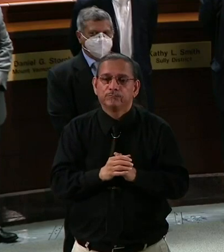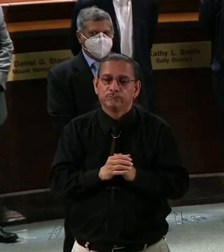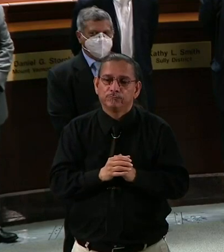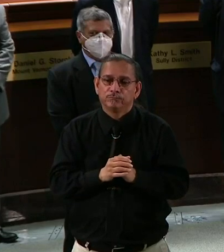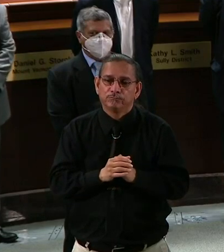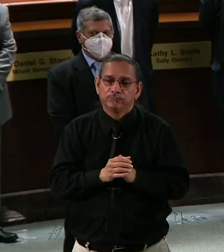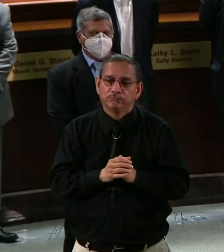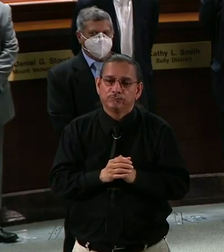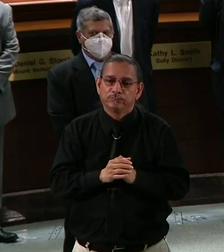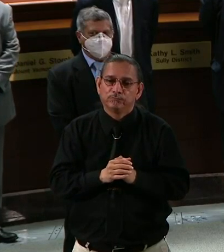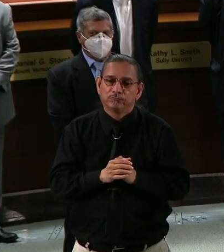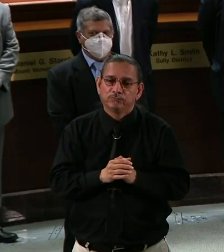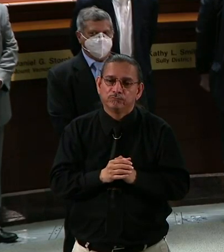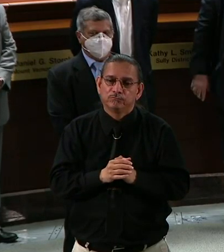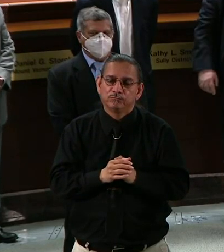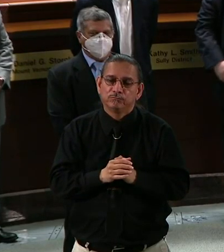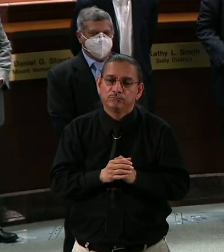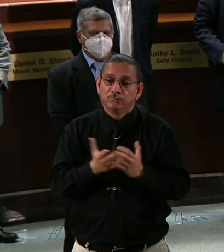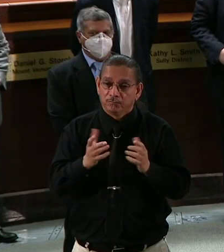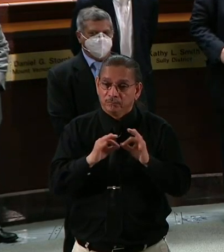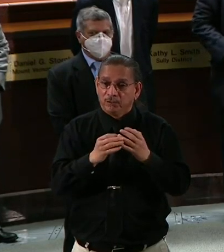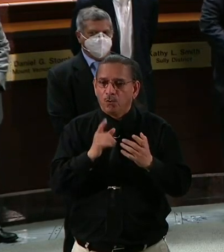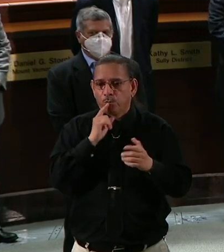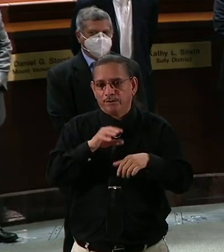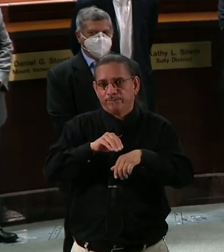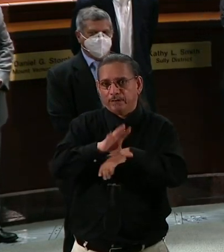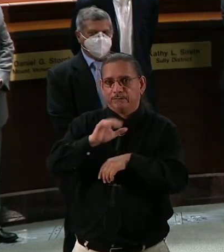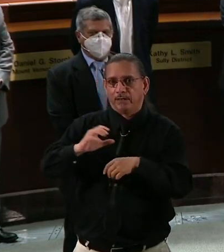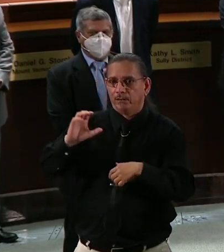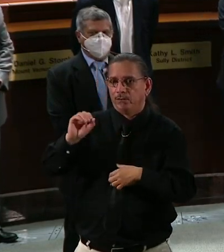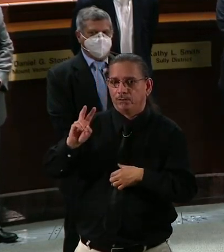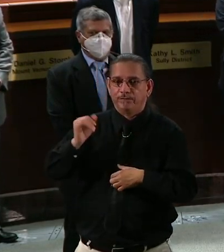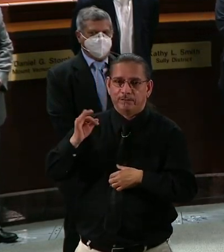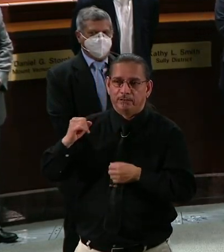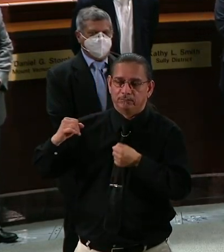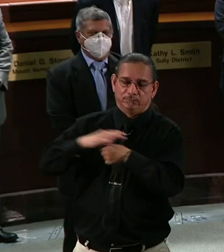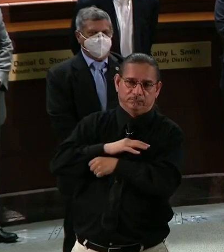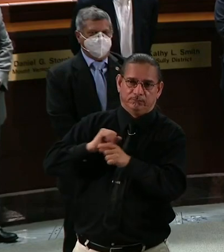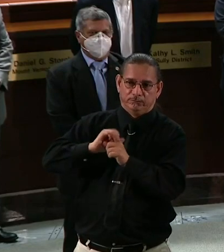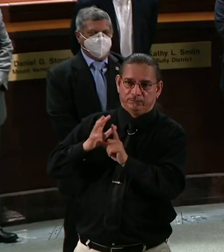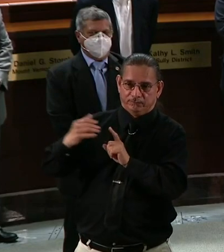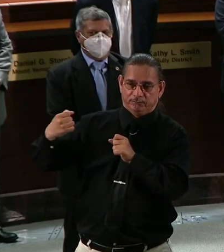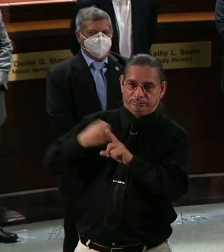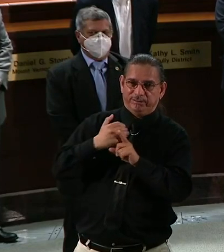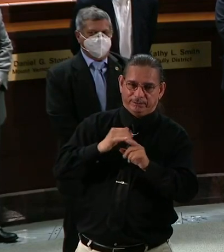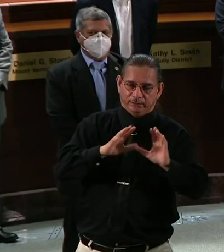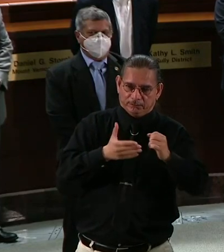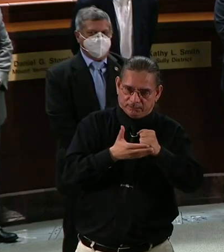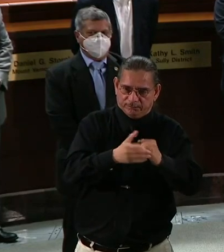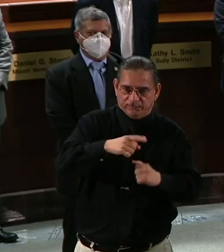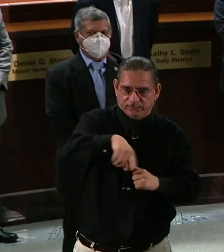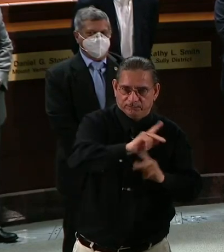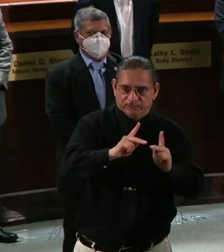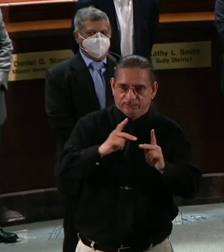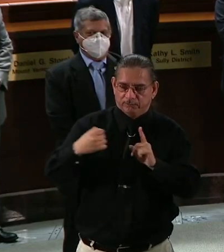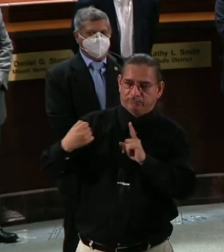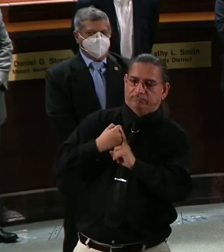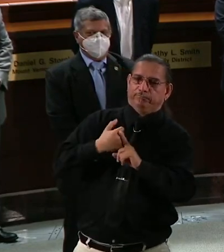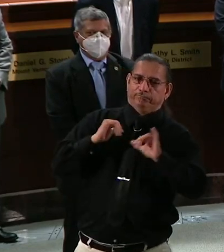FITTED ALICE YES. TO THE COVID